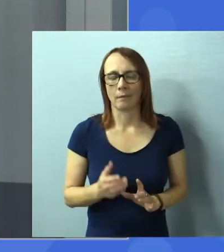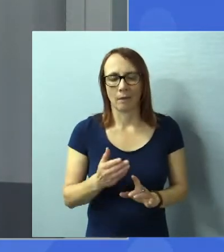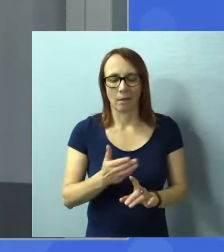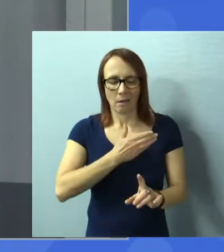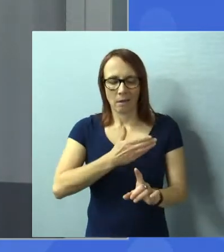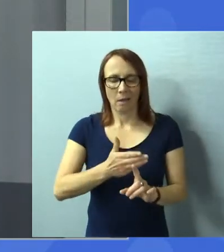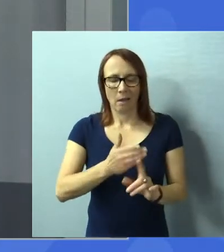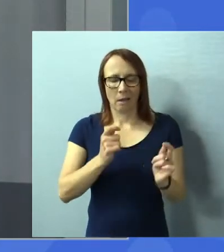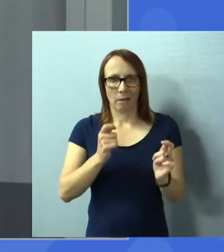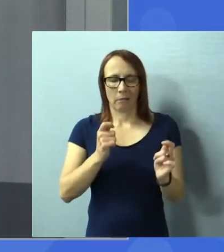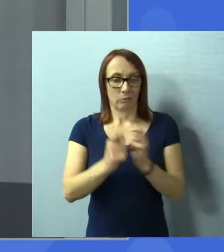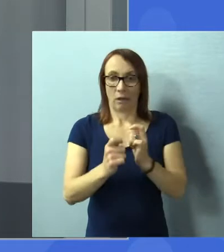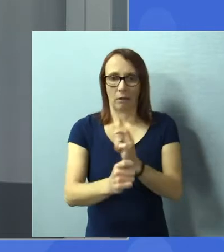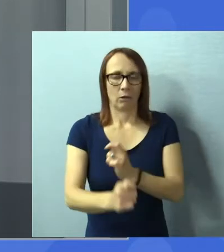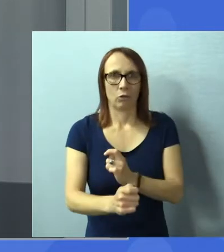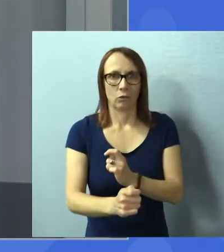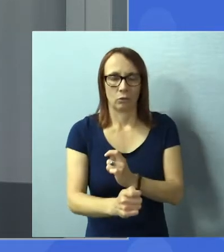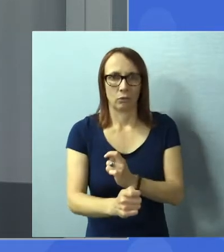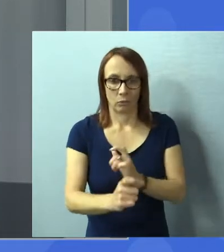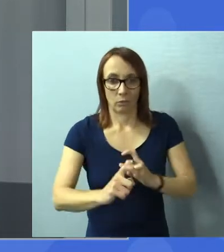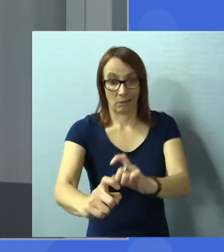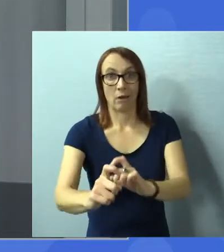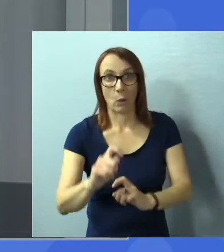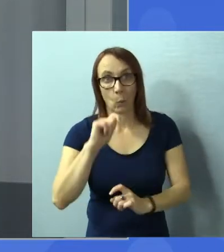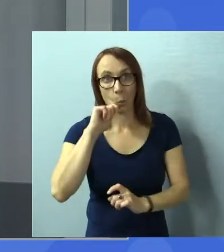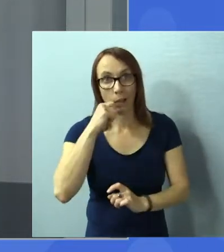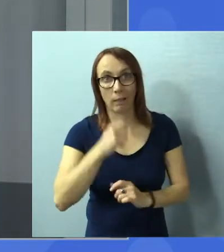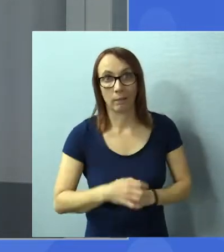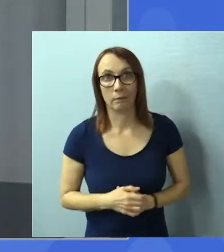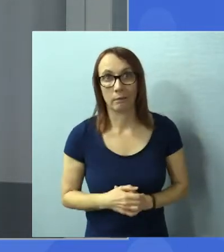is not going to slow down anytime soon we've seen and we'll come to discuss